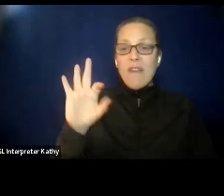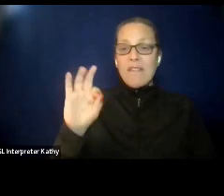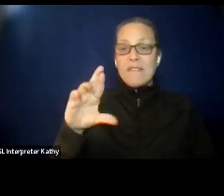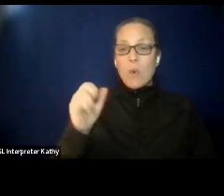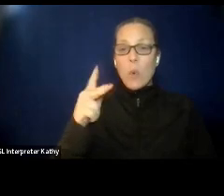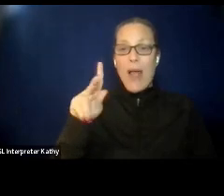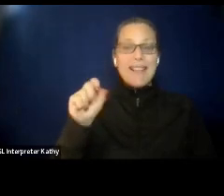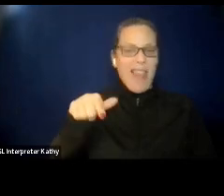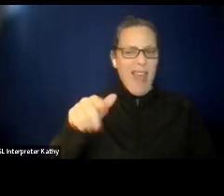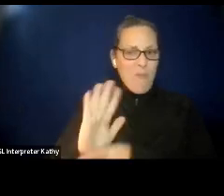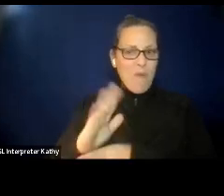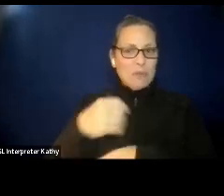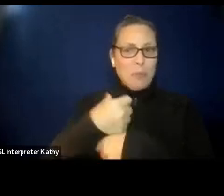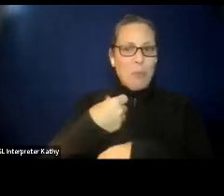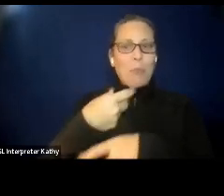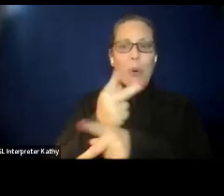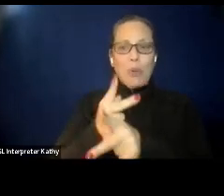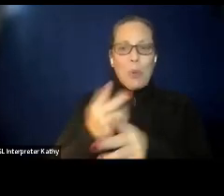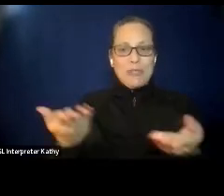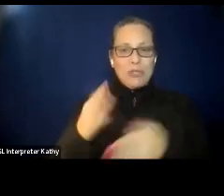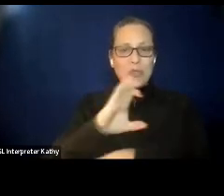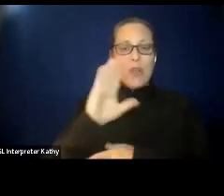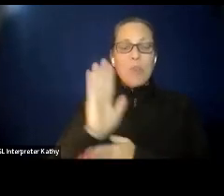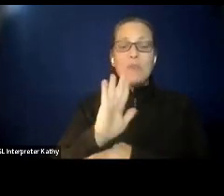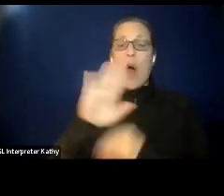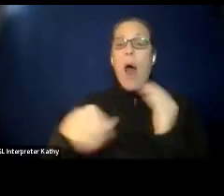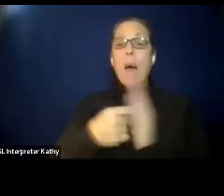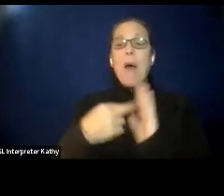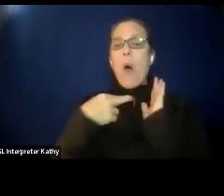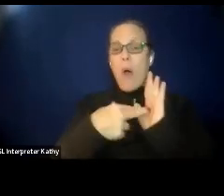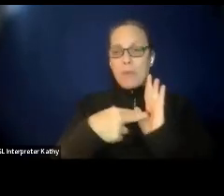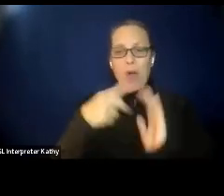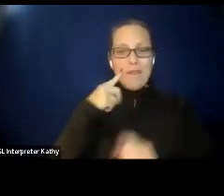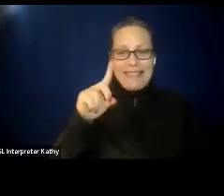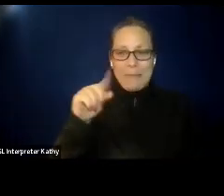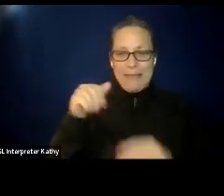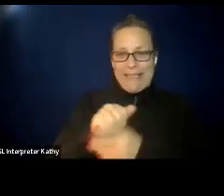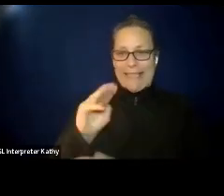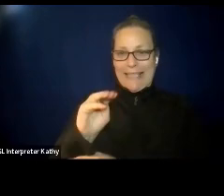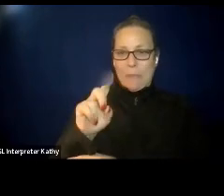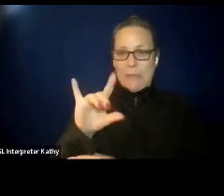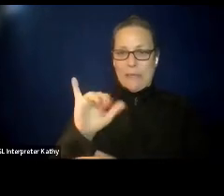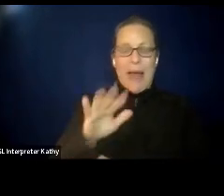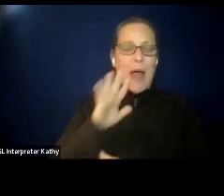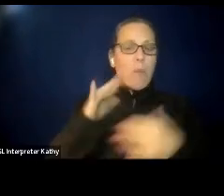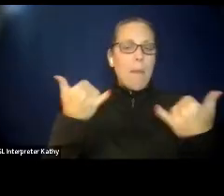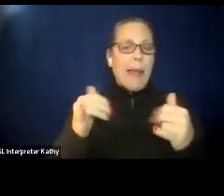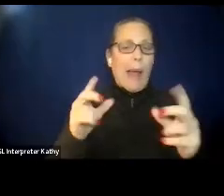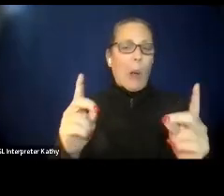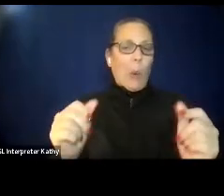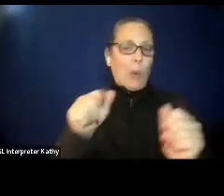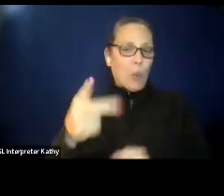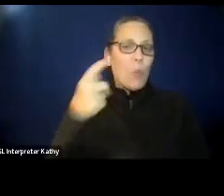I have a clip here that is a trailer from "Code of the Freaks" which was actually produced here in Chicago. And the film is all about representation of